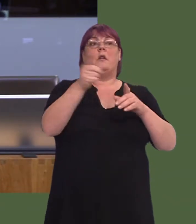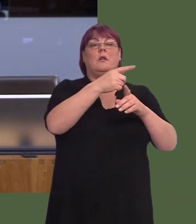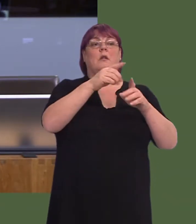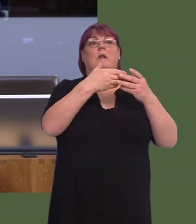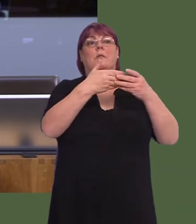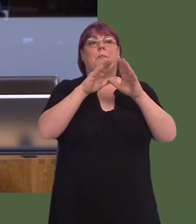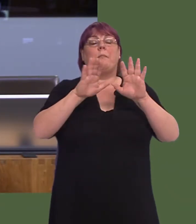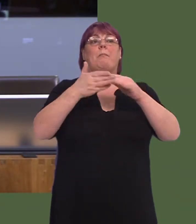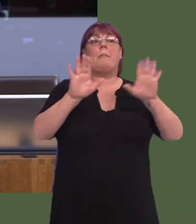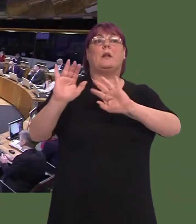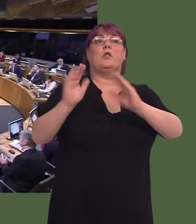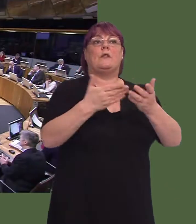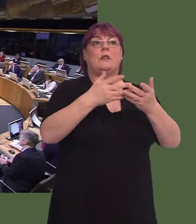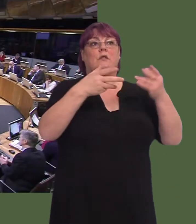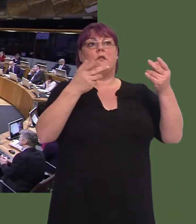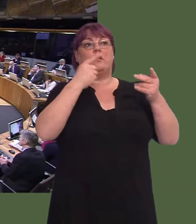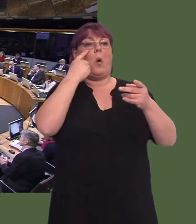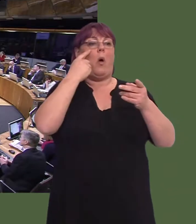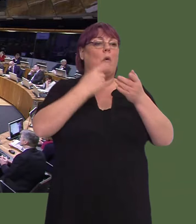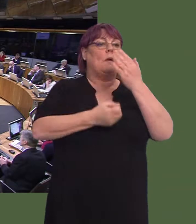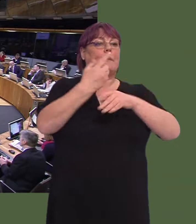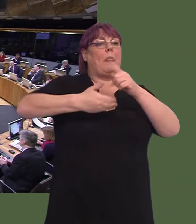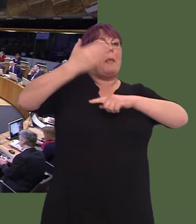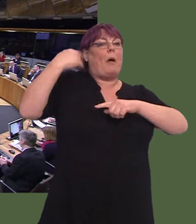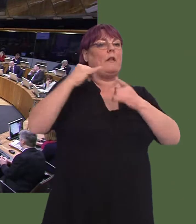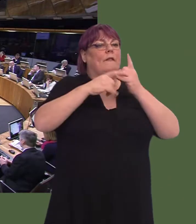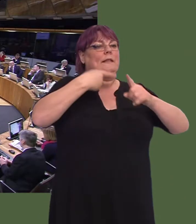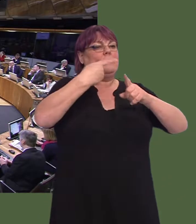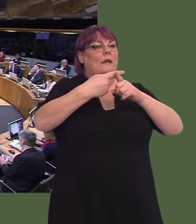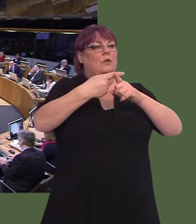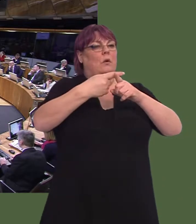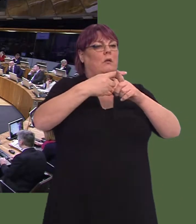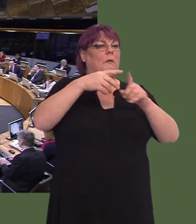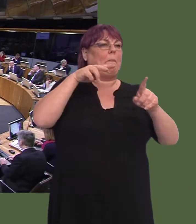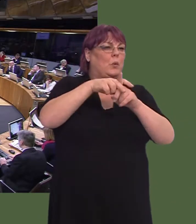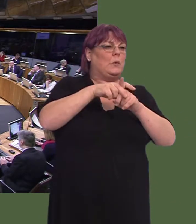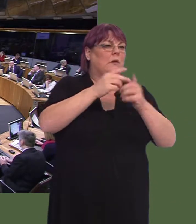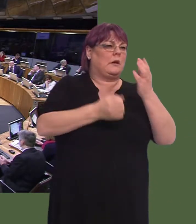OAQ51725 Carwyn Jones AM: Well, lessons from the Waterhouse inquiry have been taken forward with Welsh public bodies.